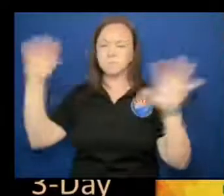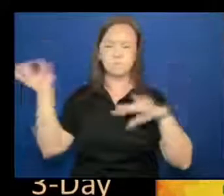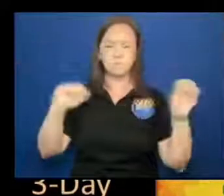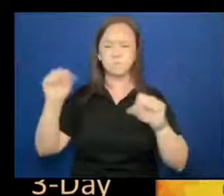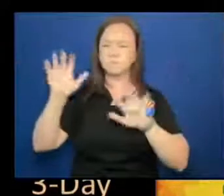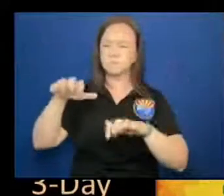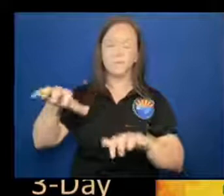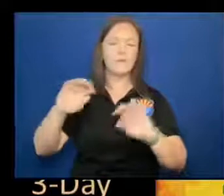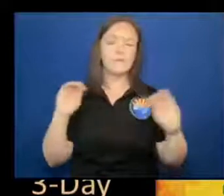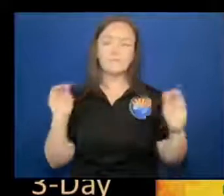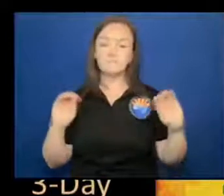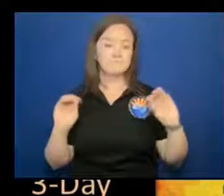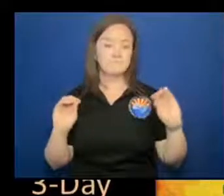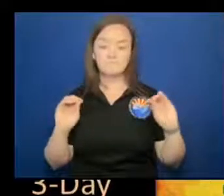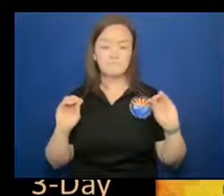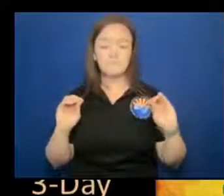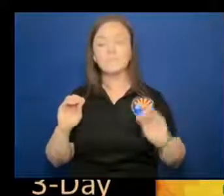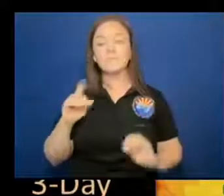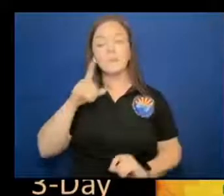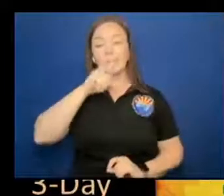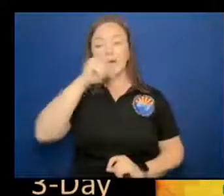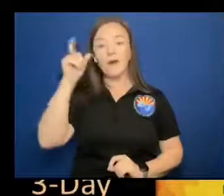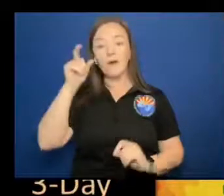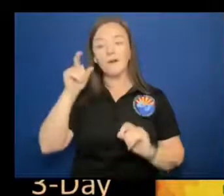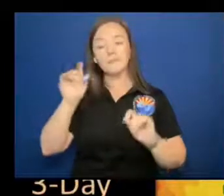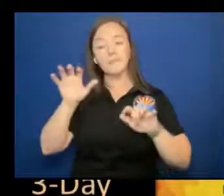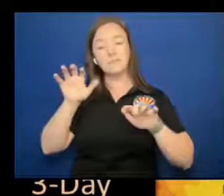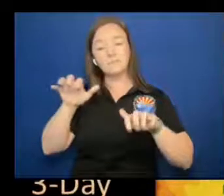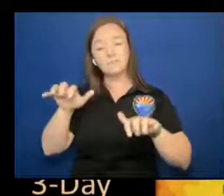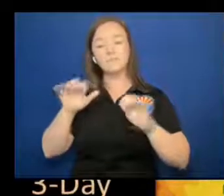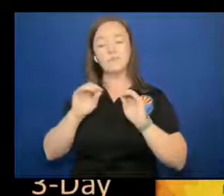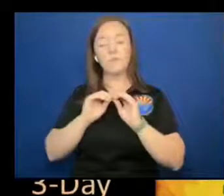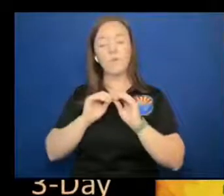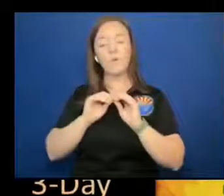IS NOT RELEVANT EXPERIENCE. AND SO I WOULD ASK YOURSELF HAVE YOU EVER EXPERIENCED